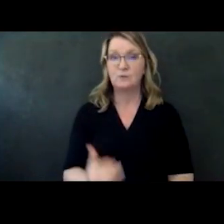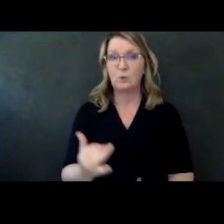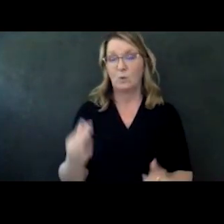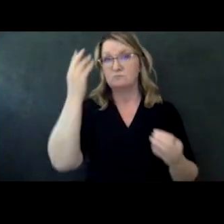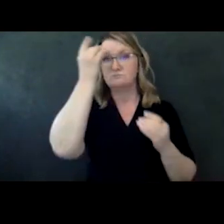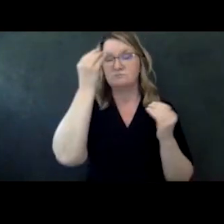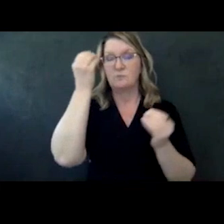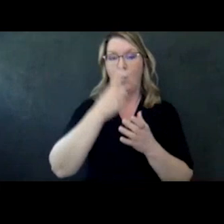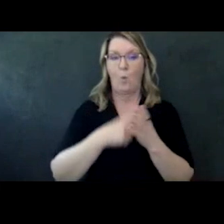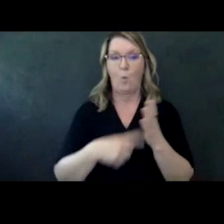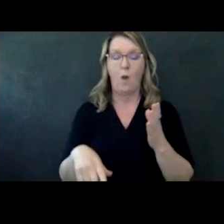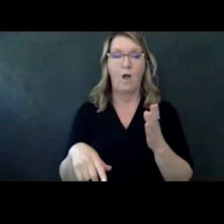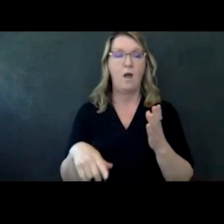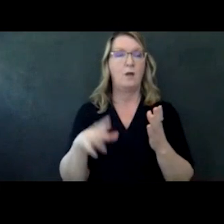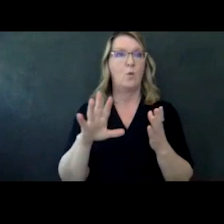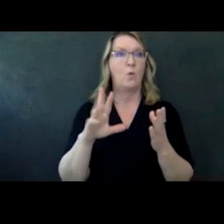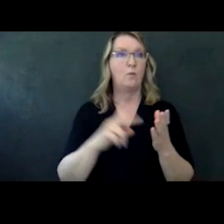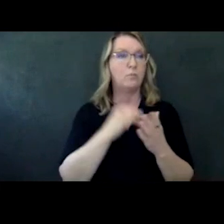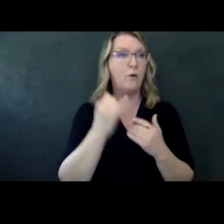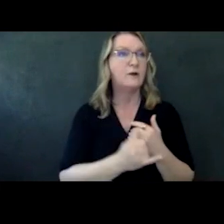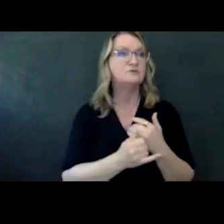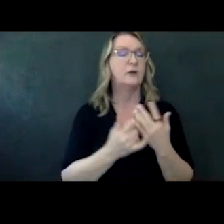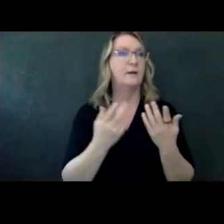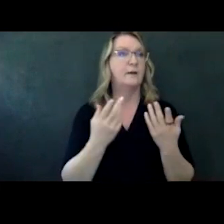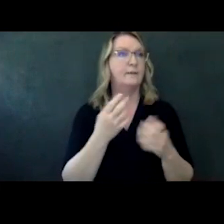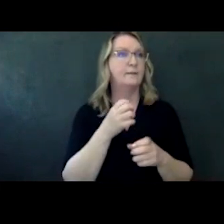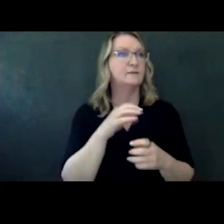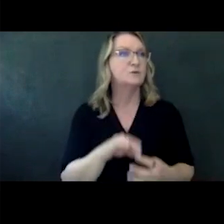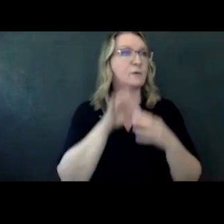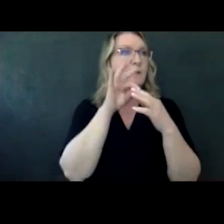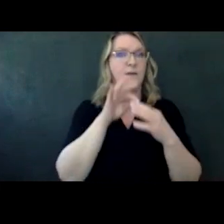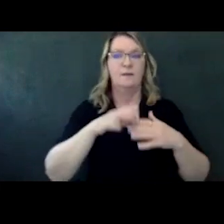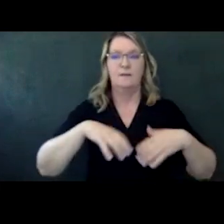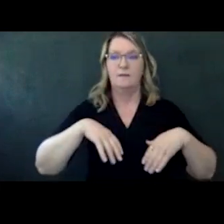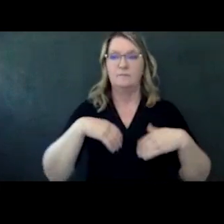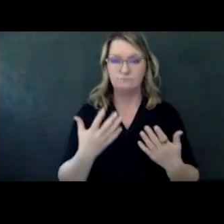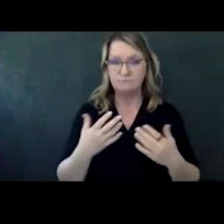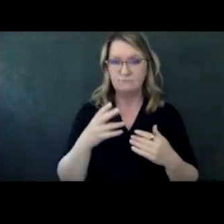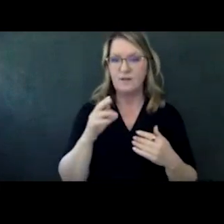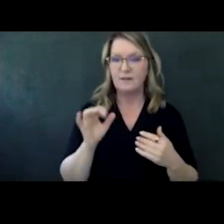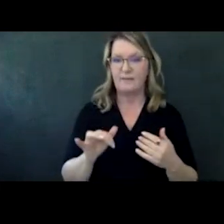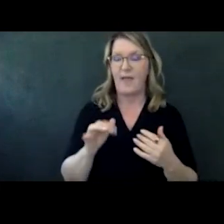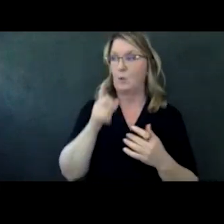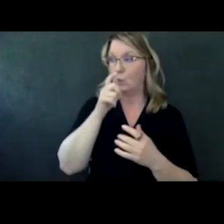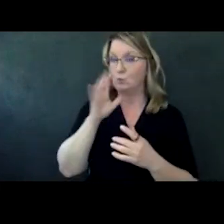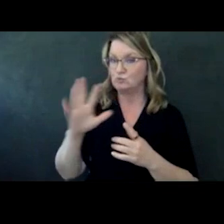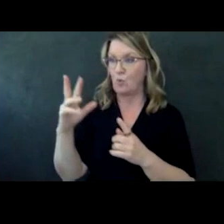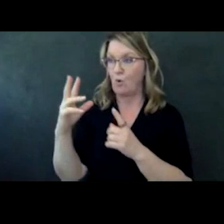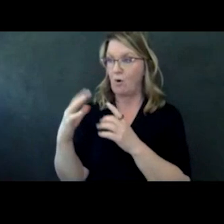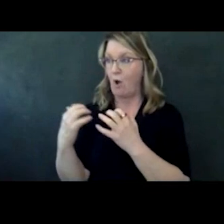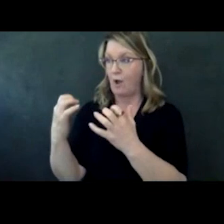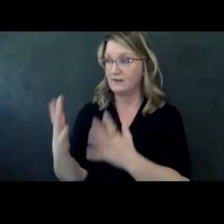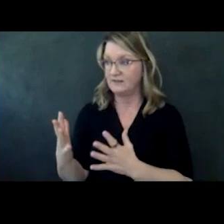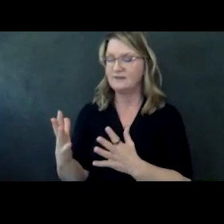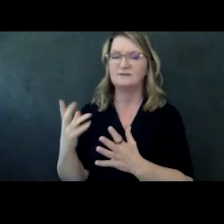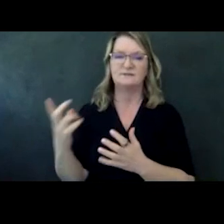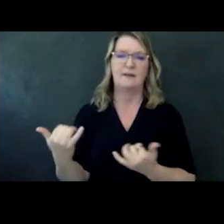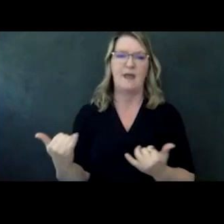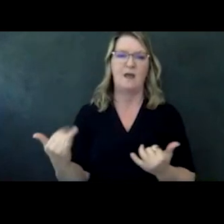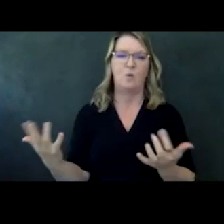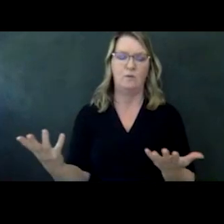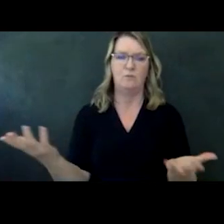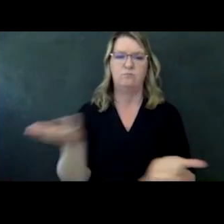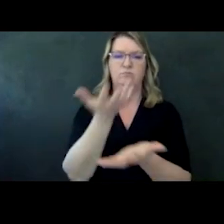organization unique and the needs of your audience, let's bring it all together.